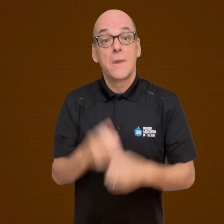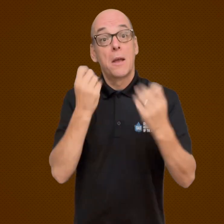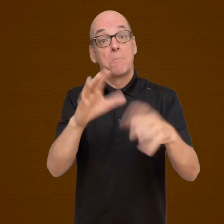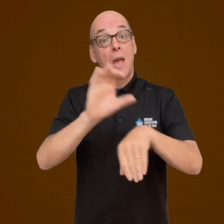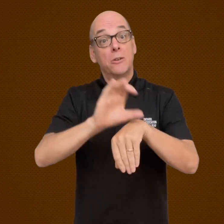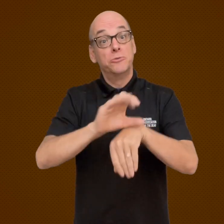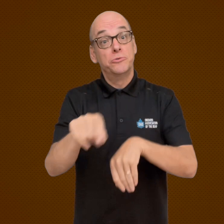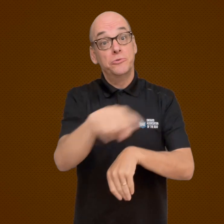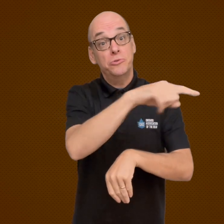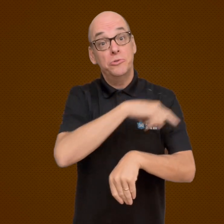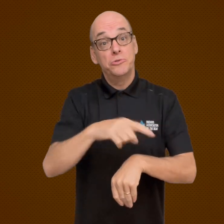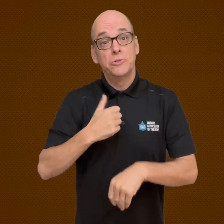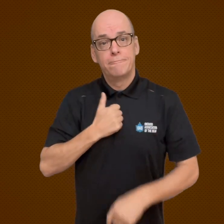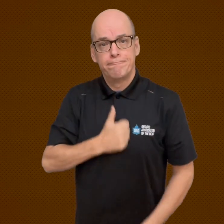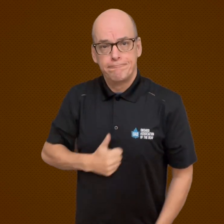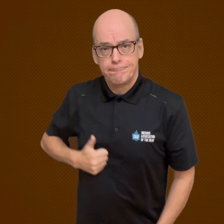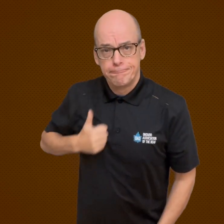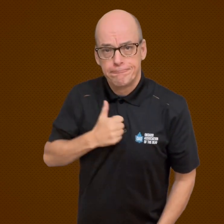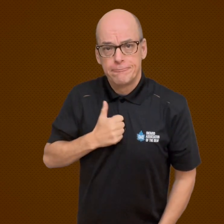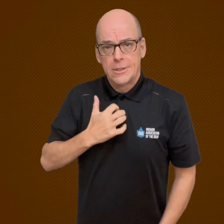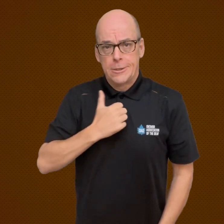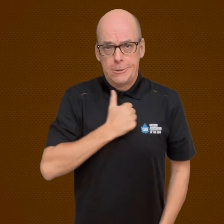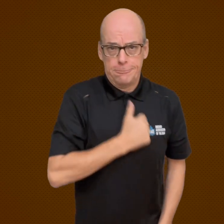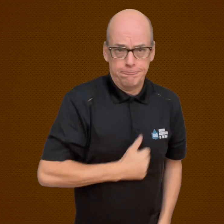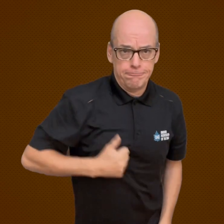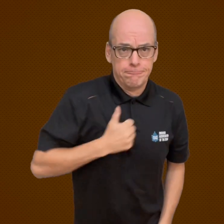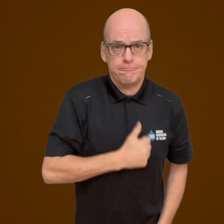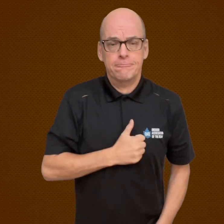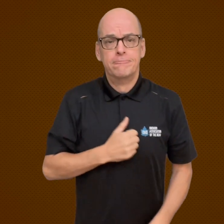Many churches have apologized.